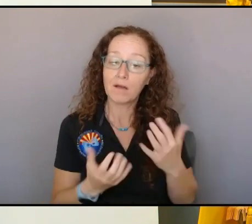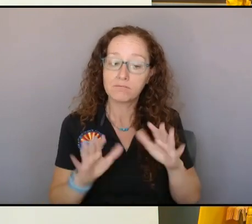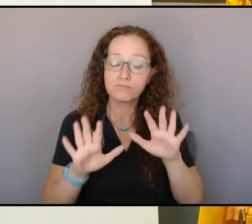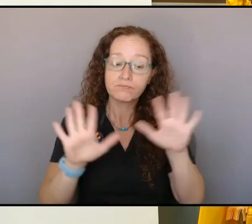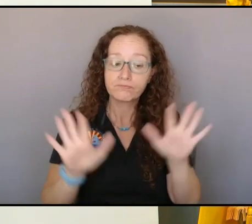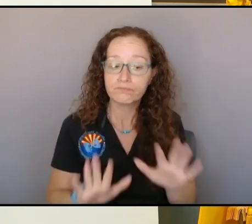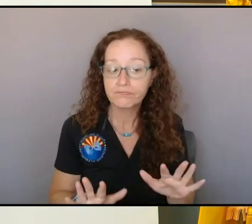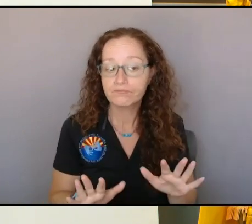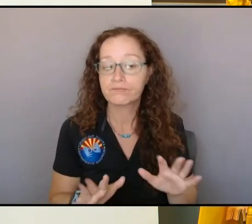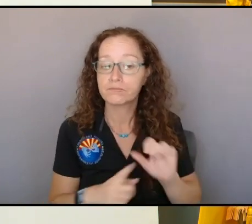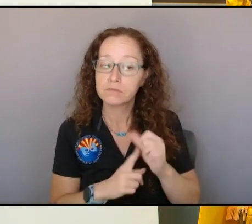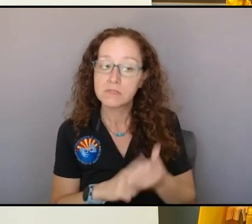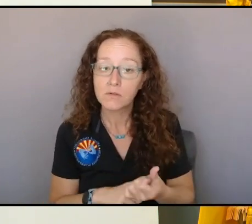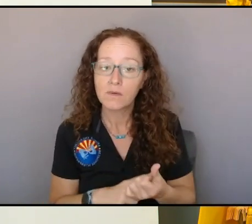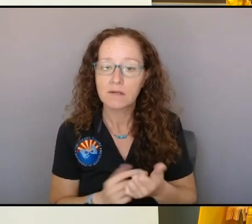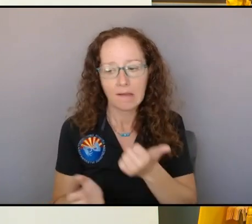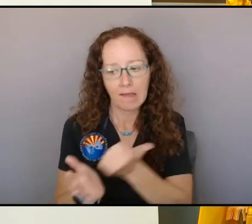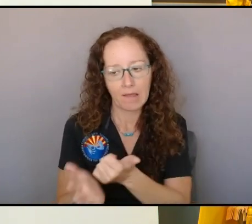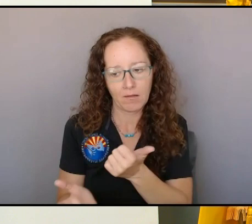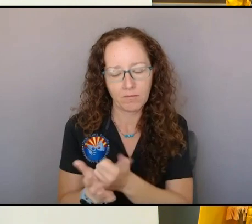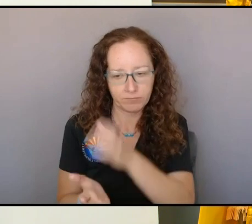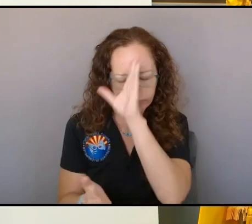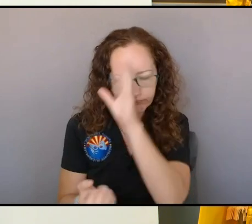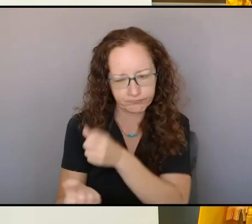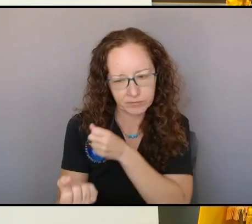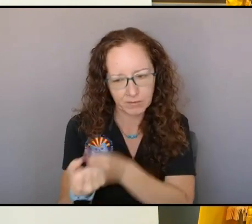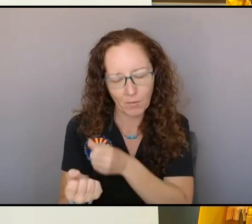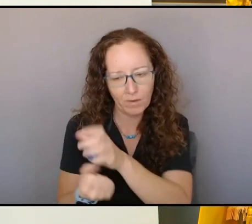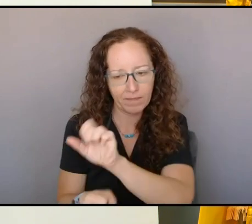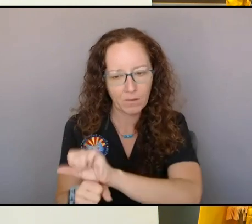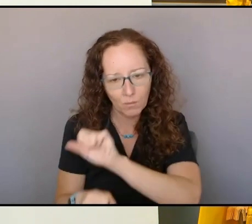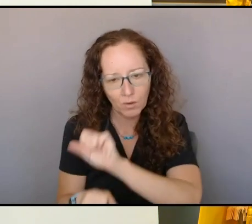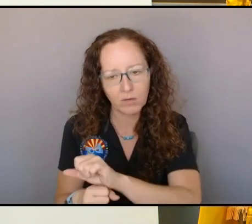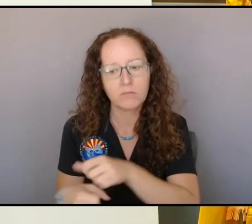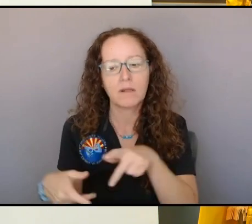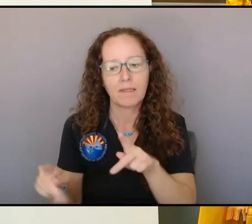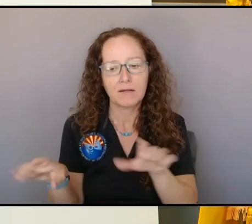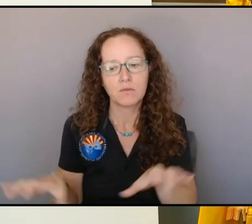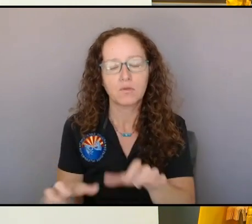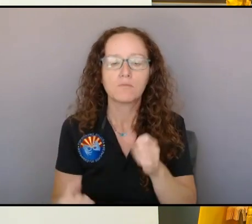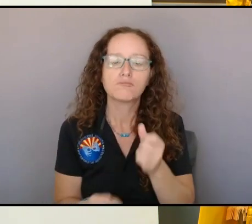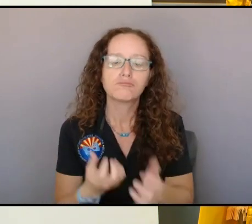allows us to get good work in. These orange boxes or tan boxes.